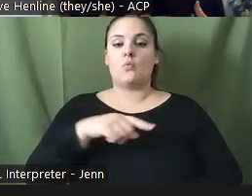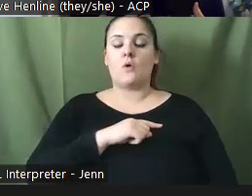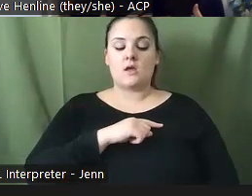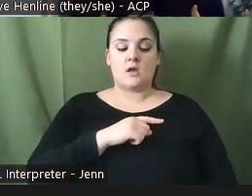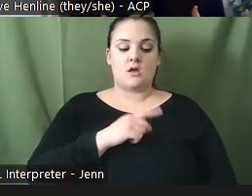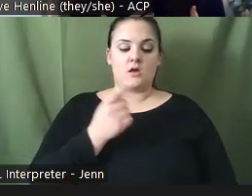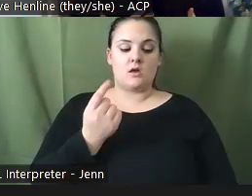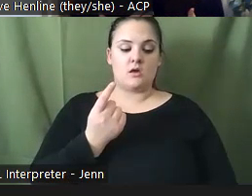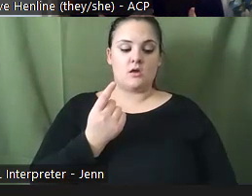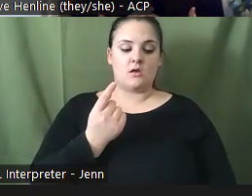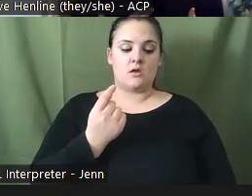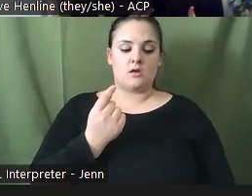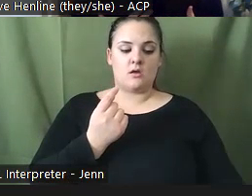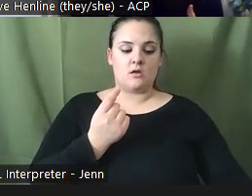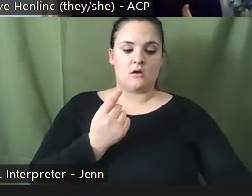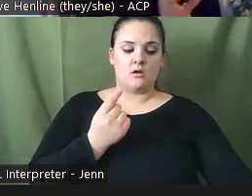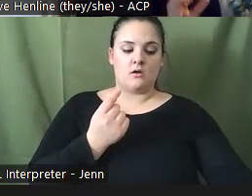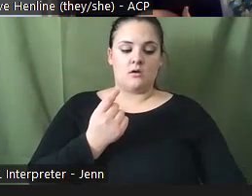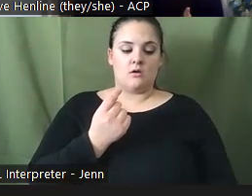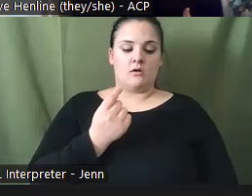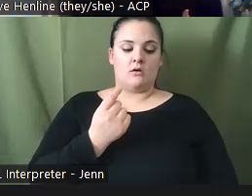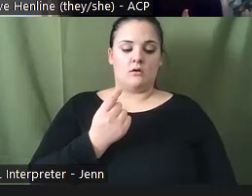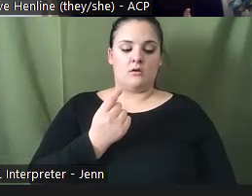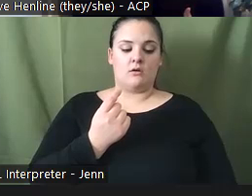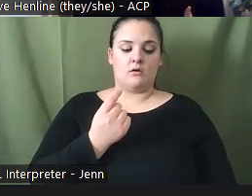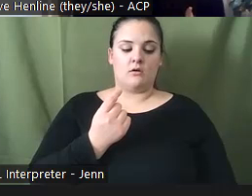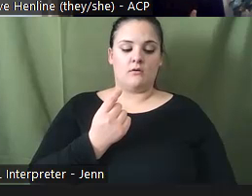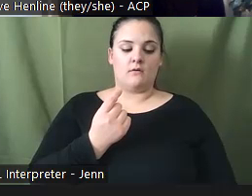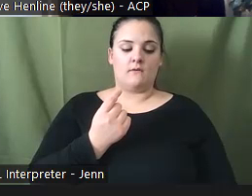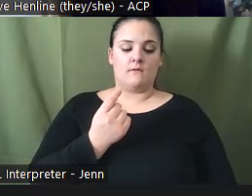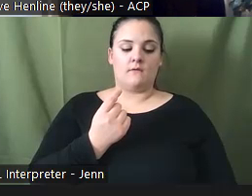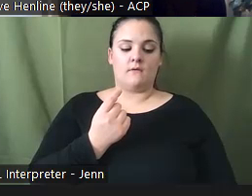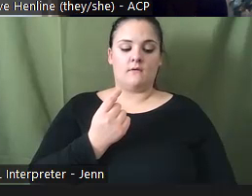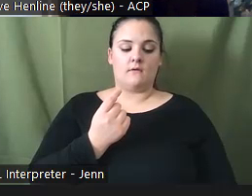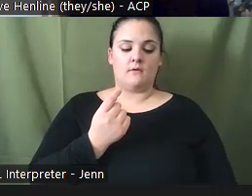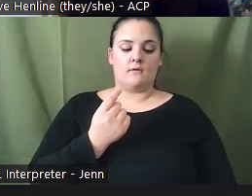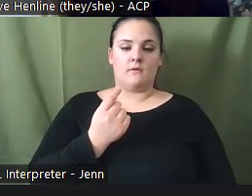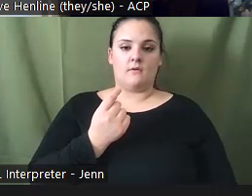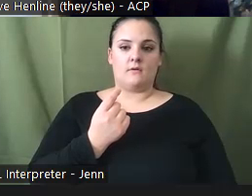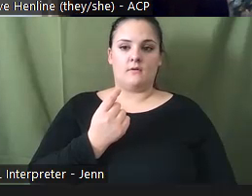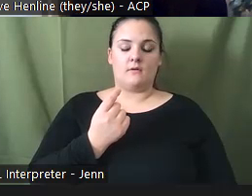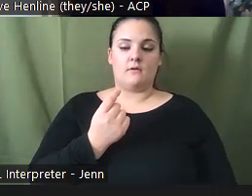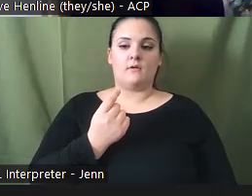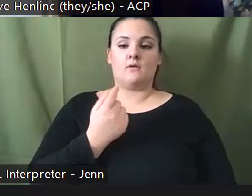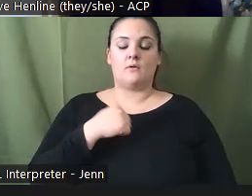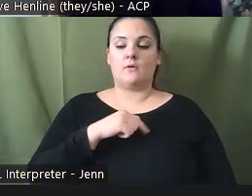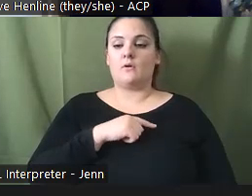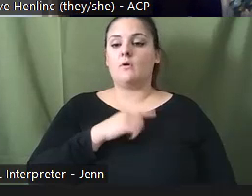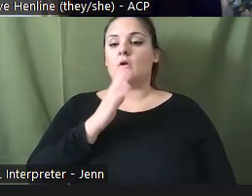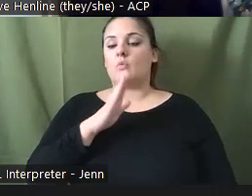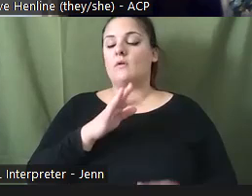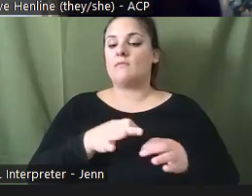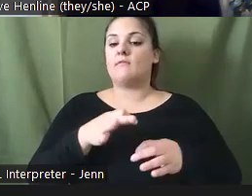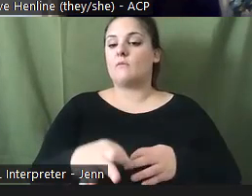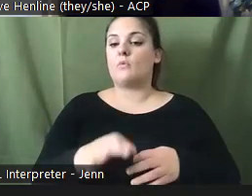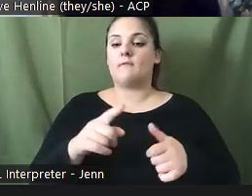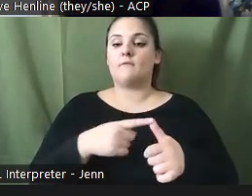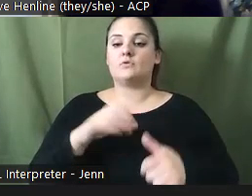we are the designated confirmation of receipt and we will forward first class certified and